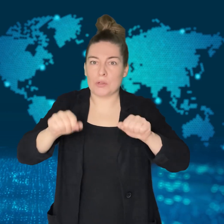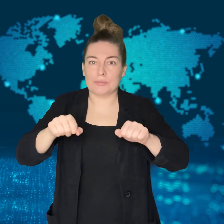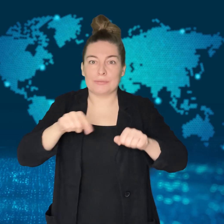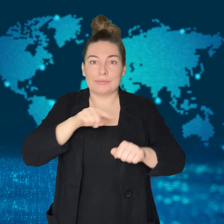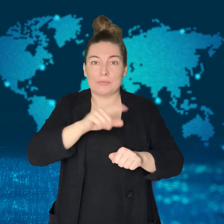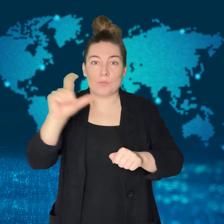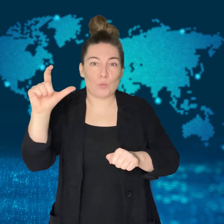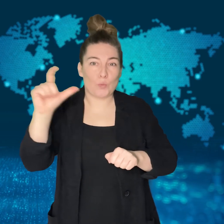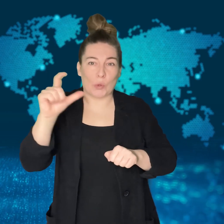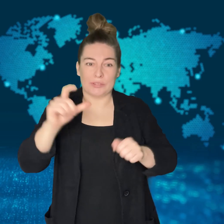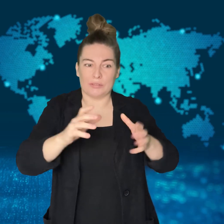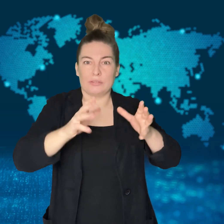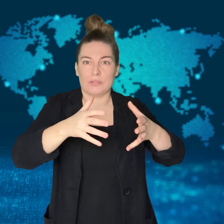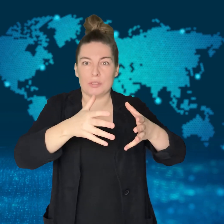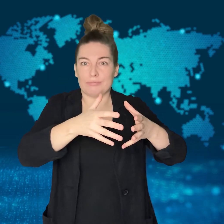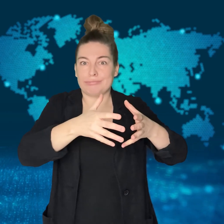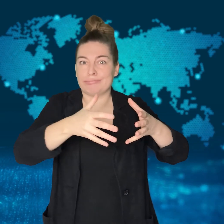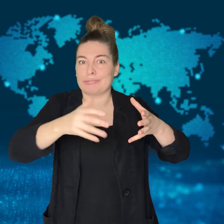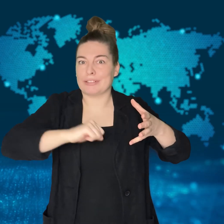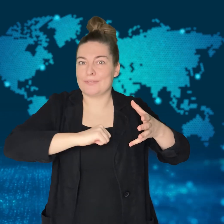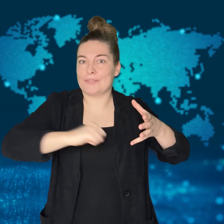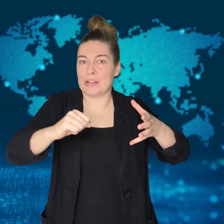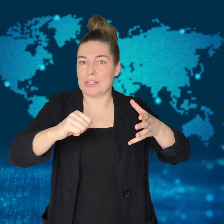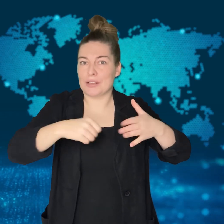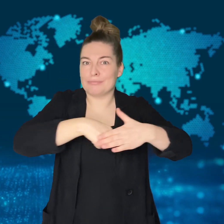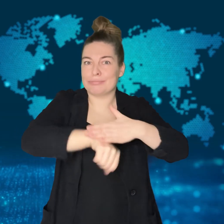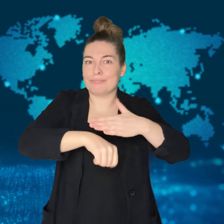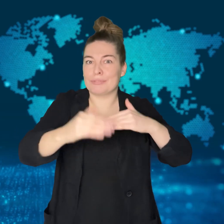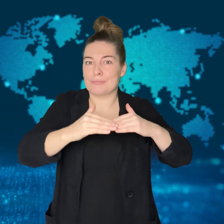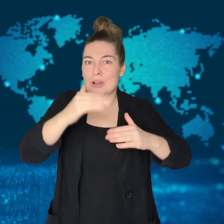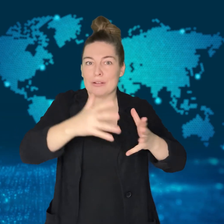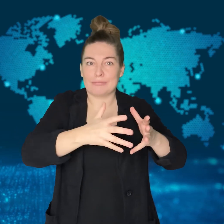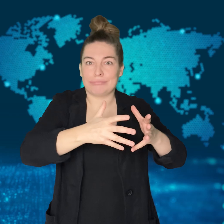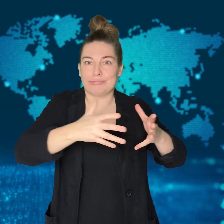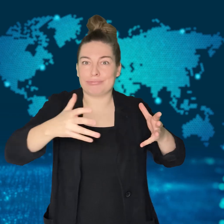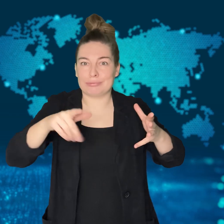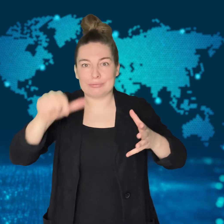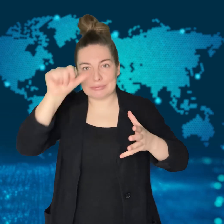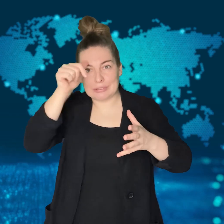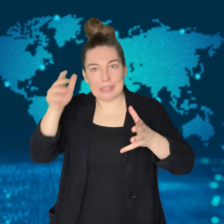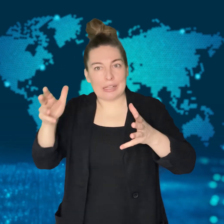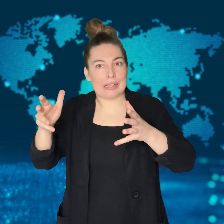that the Muslim population is growing faster than